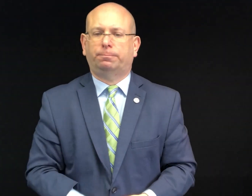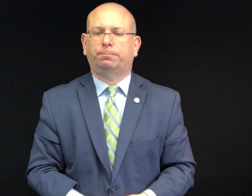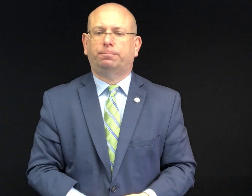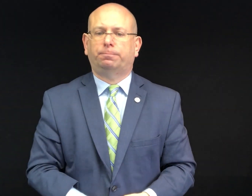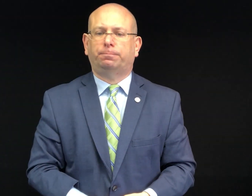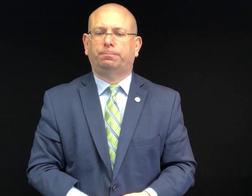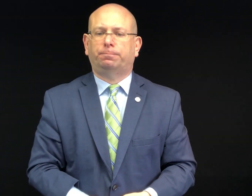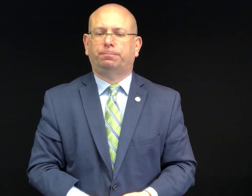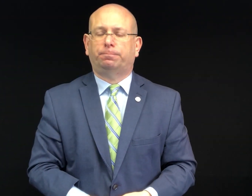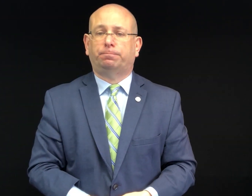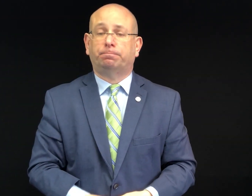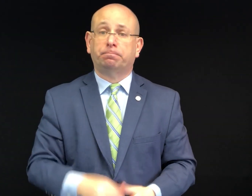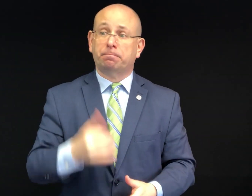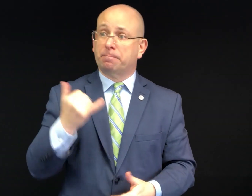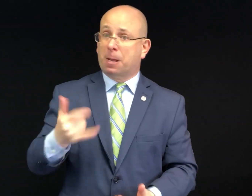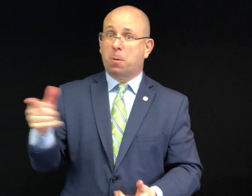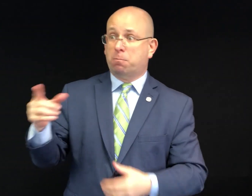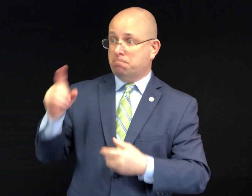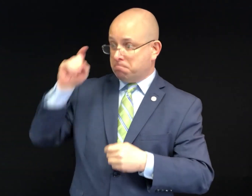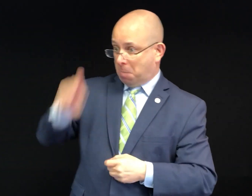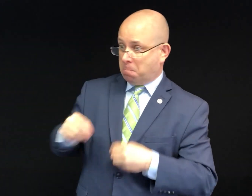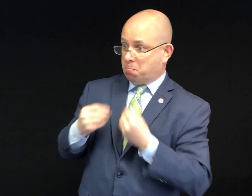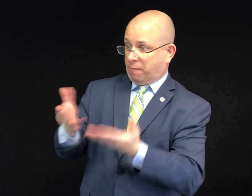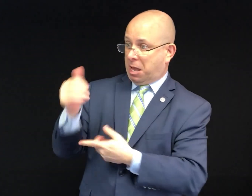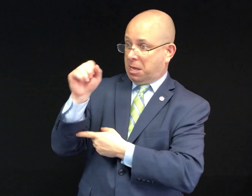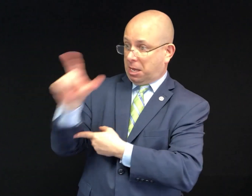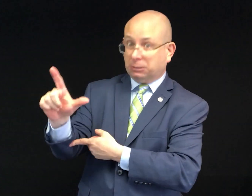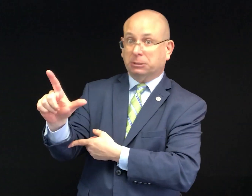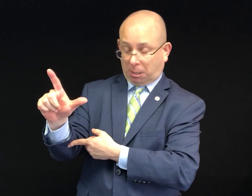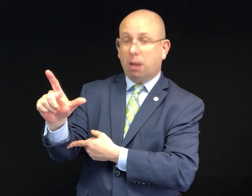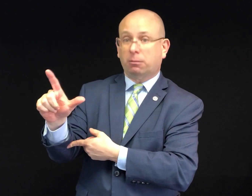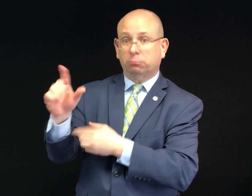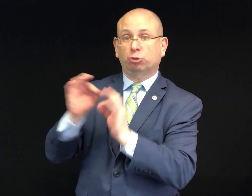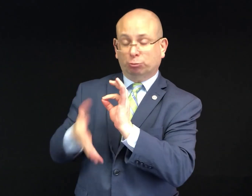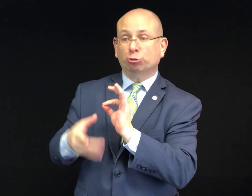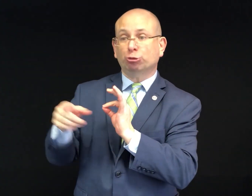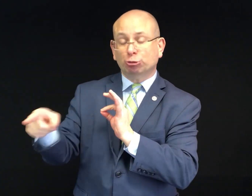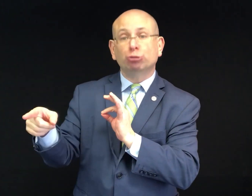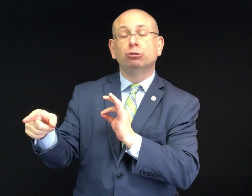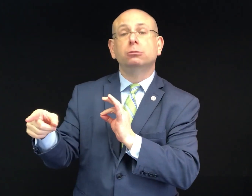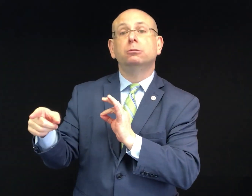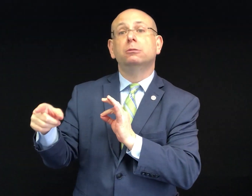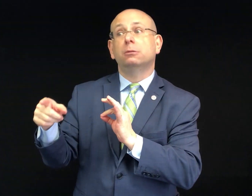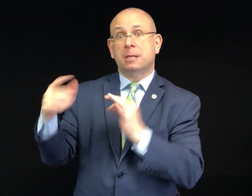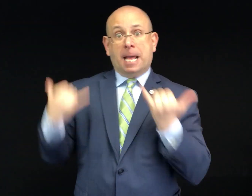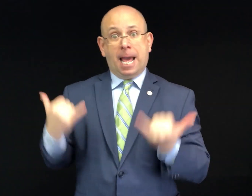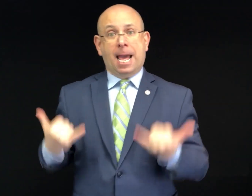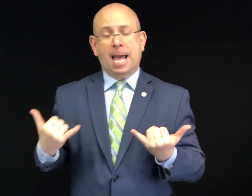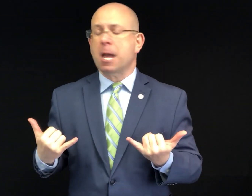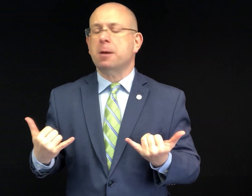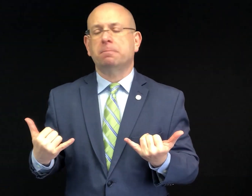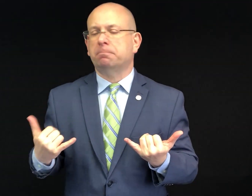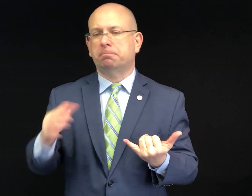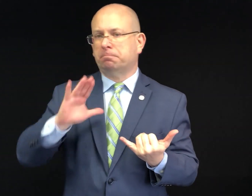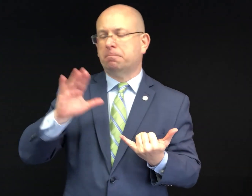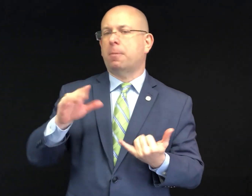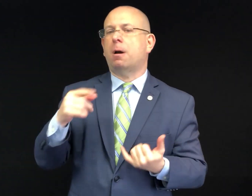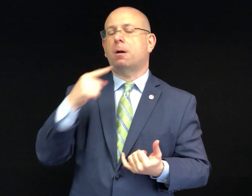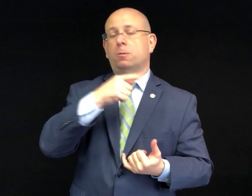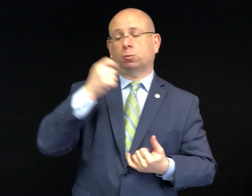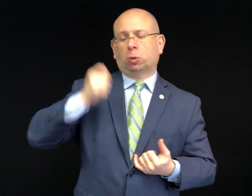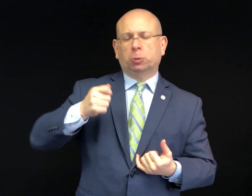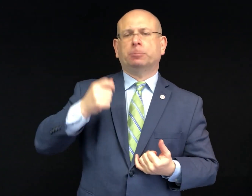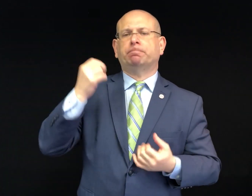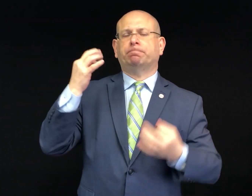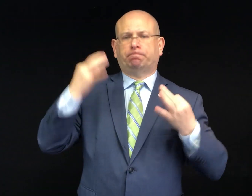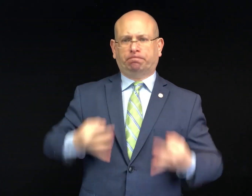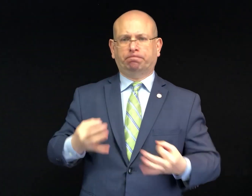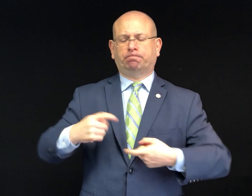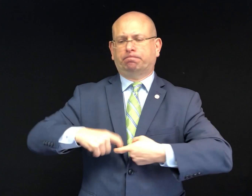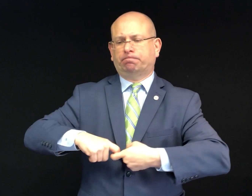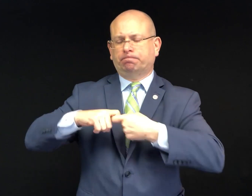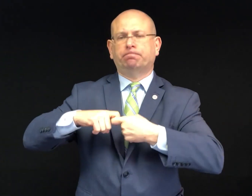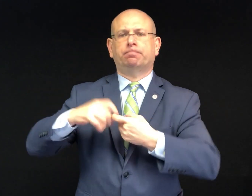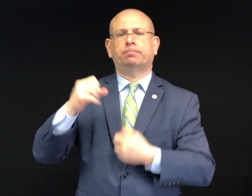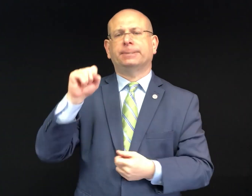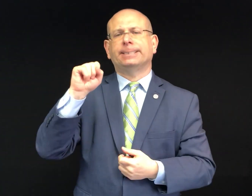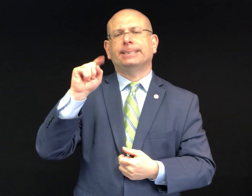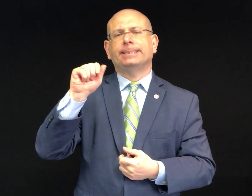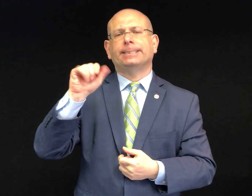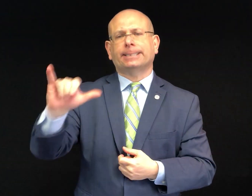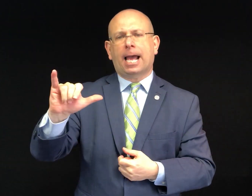The White House doesn't have to provide ASL Interpreters yet as the Judge ordered a "stay"